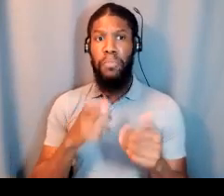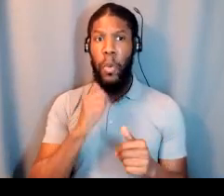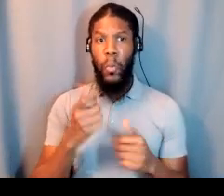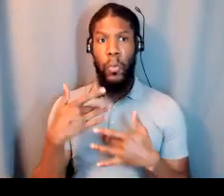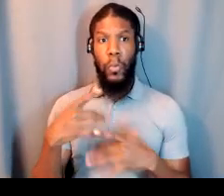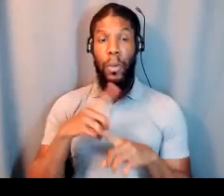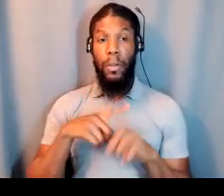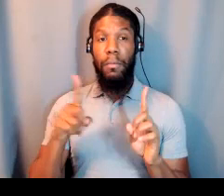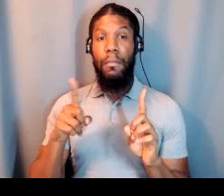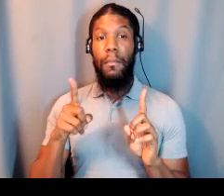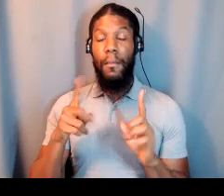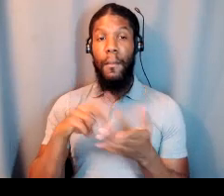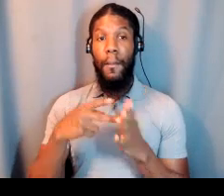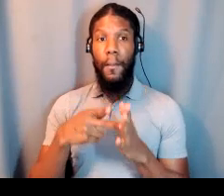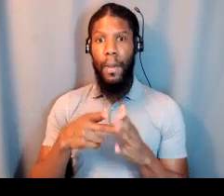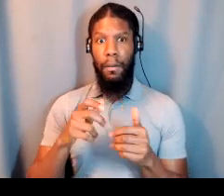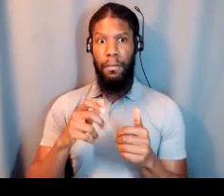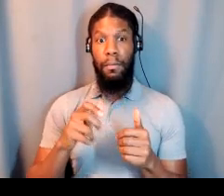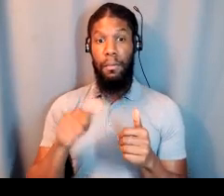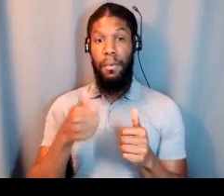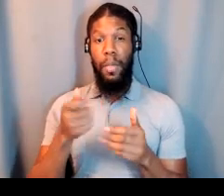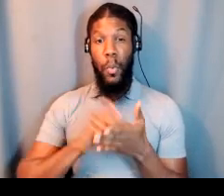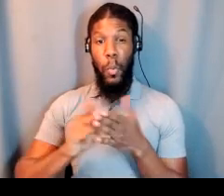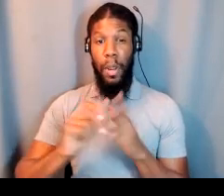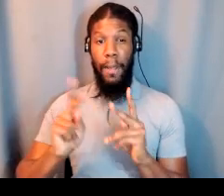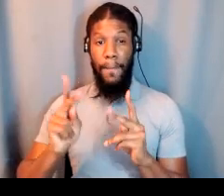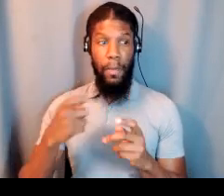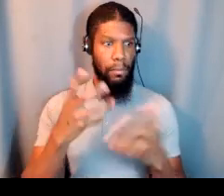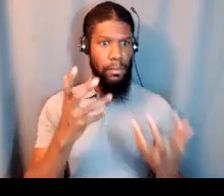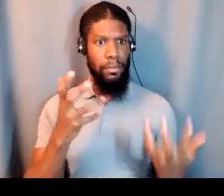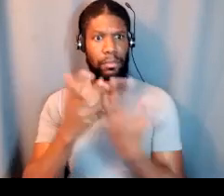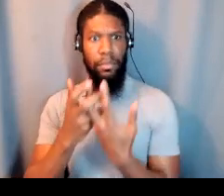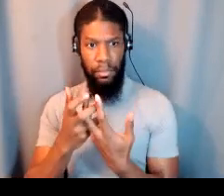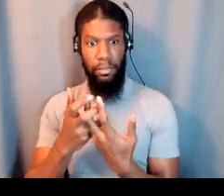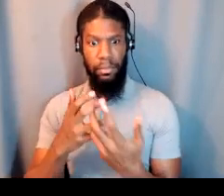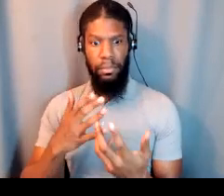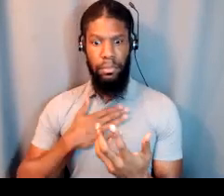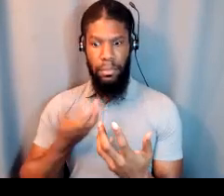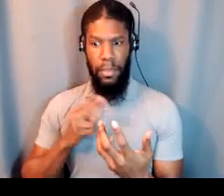to assimilate to a process of the authors own creation, the consultants themselves become part of the research process.